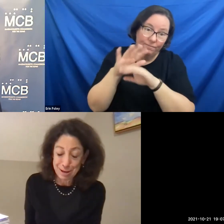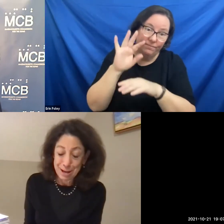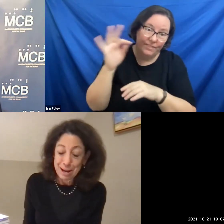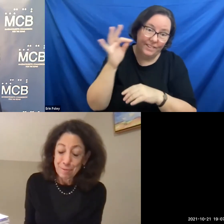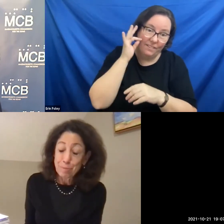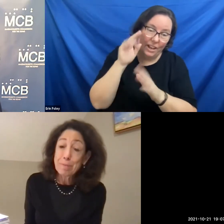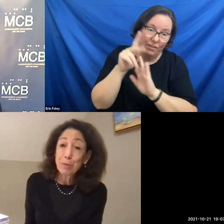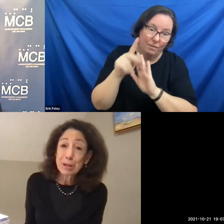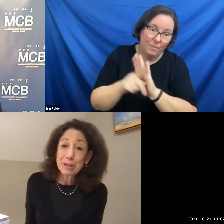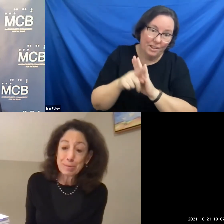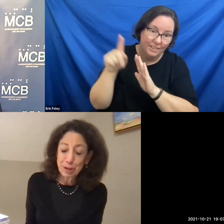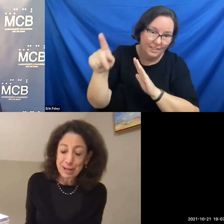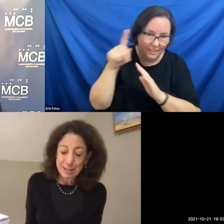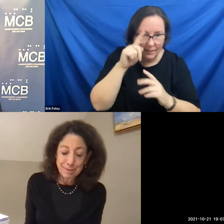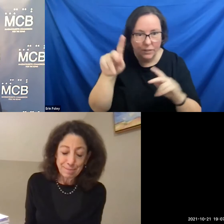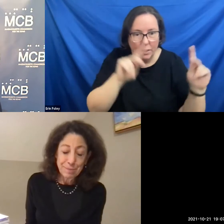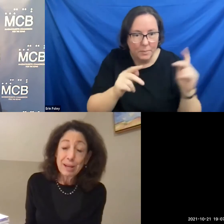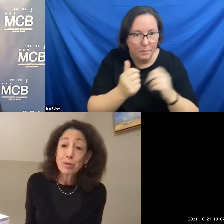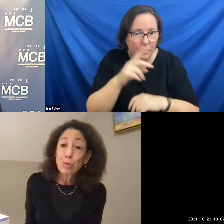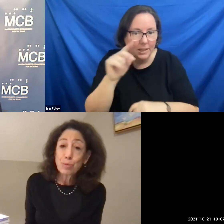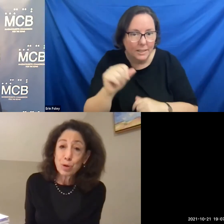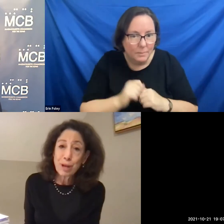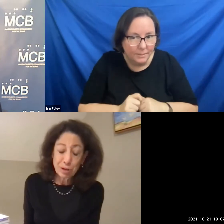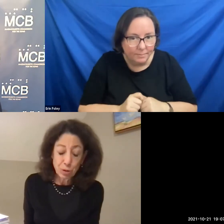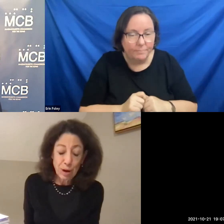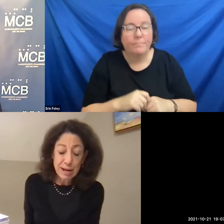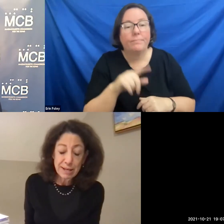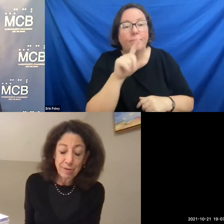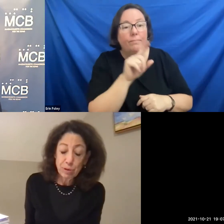for people with disabilities. In 2020 David was